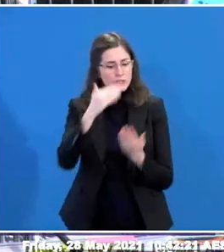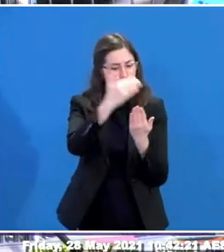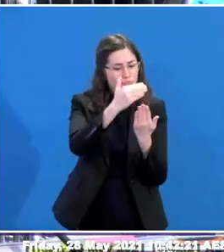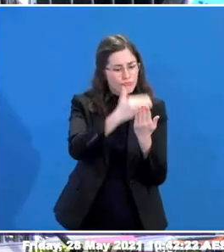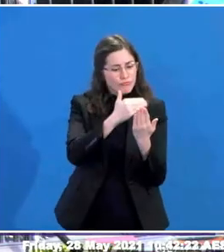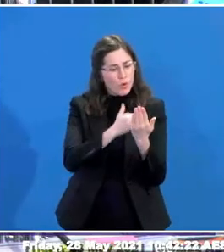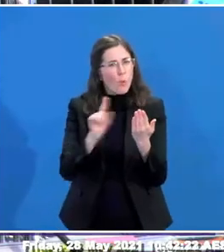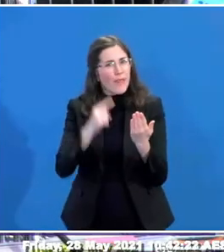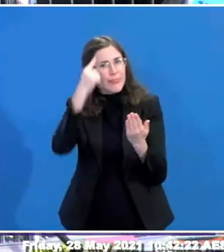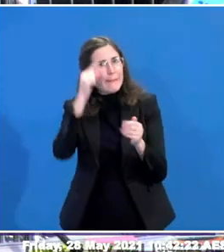Yes.